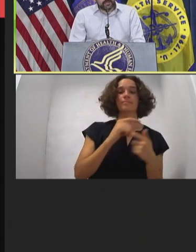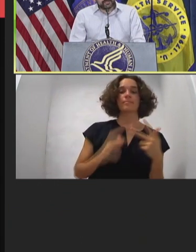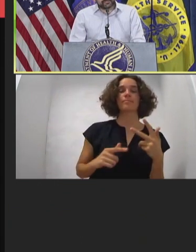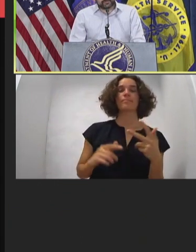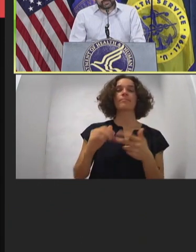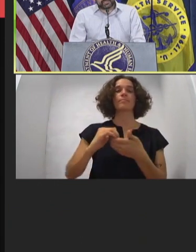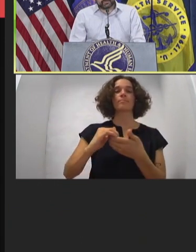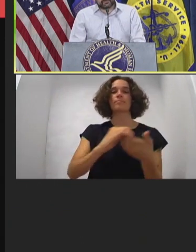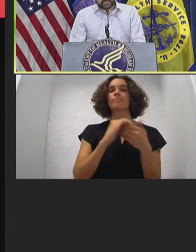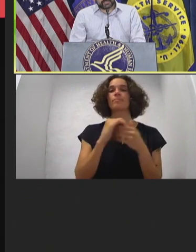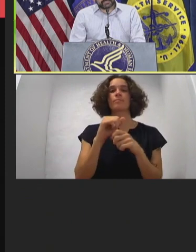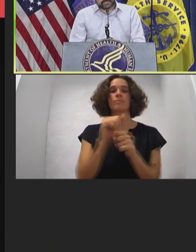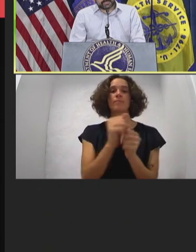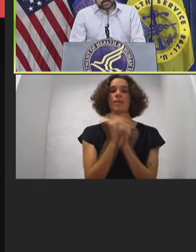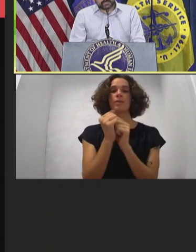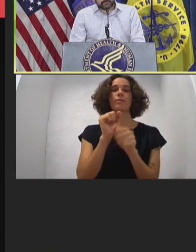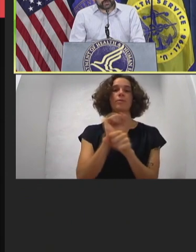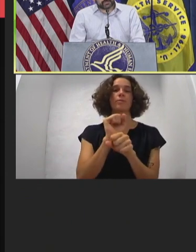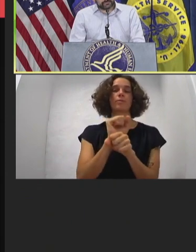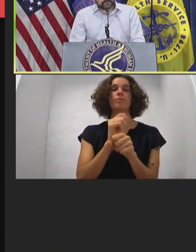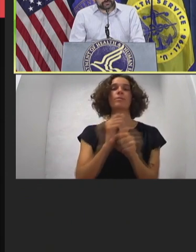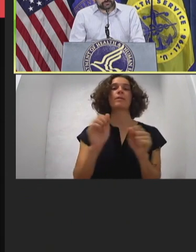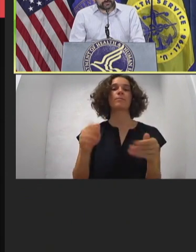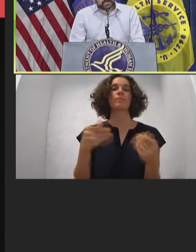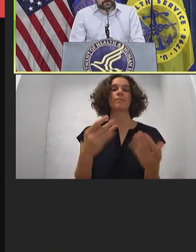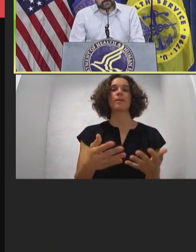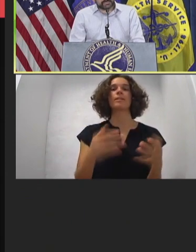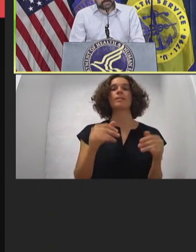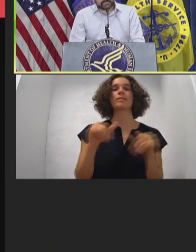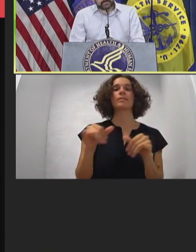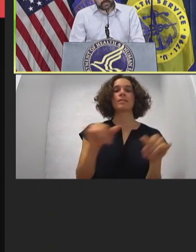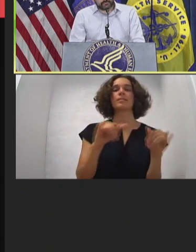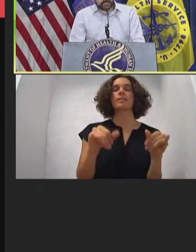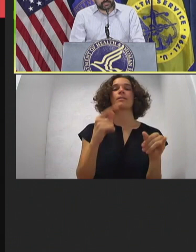so that we can provide a consistent and partial view of TB vaccine development